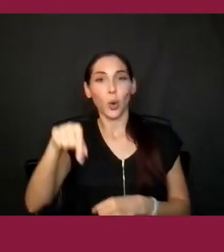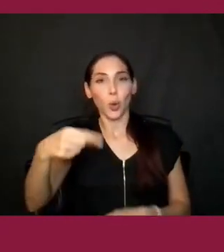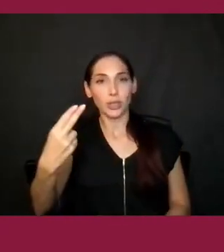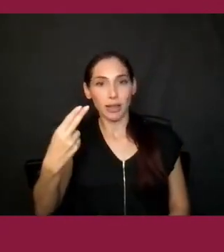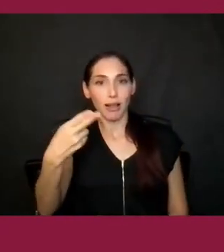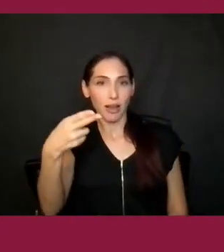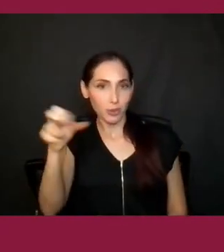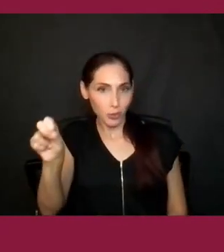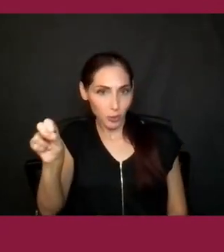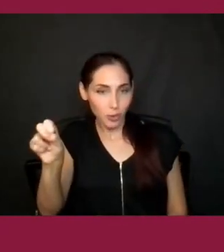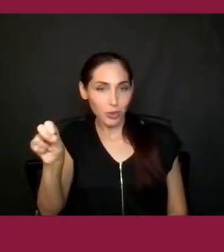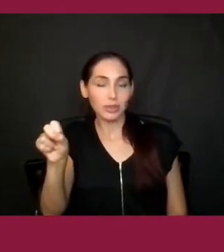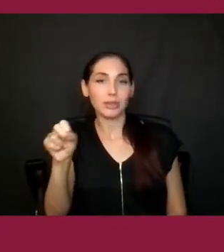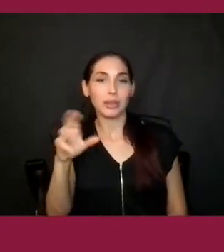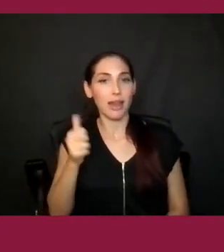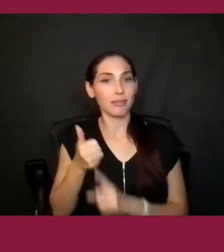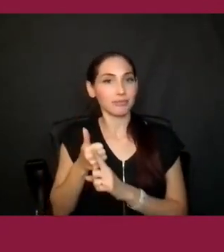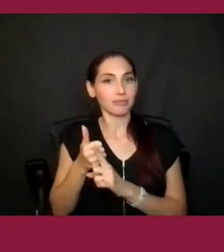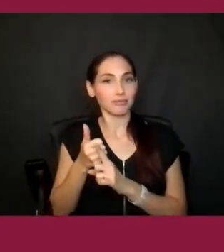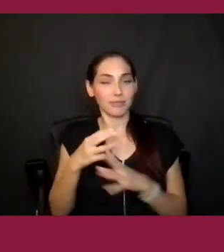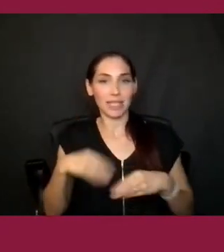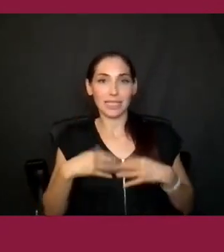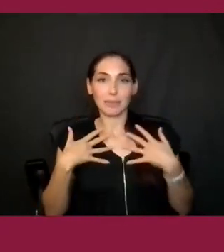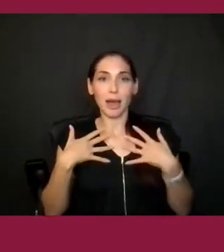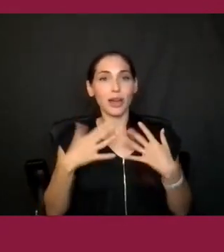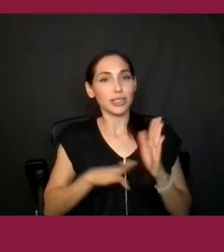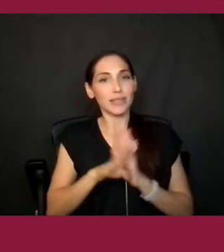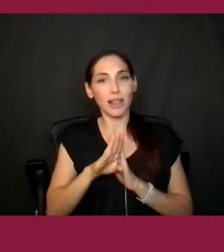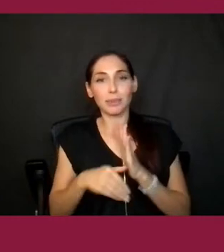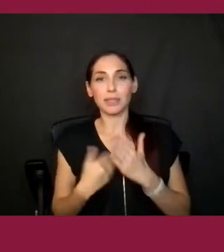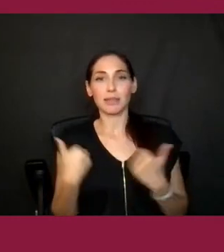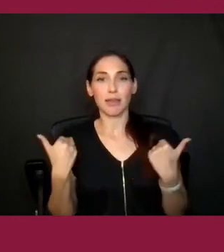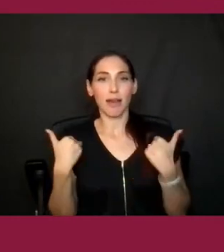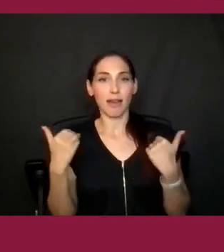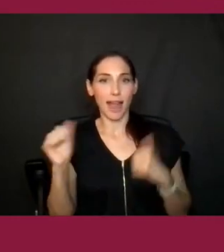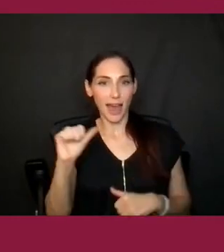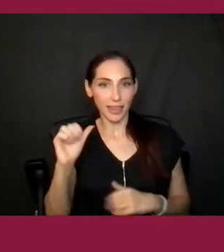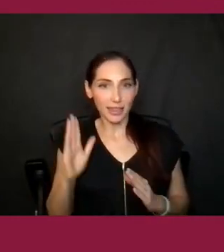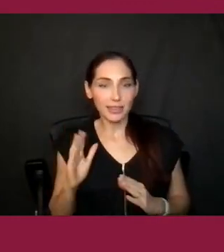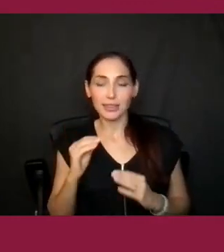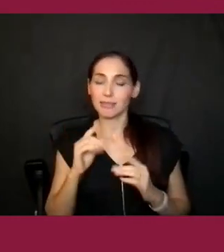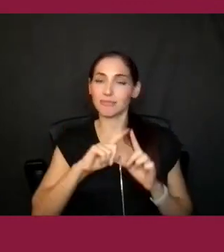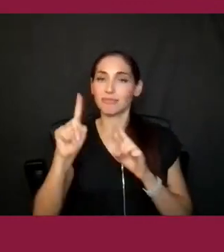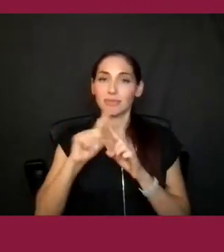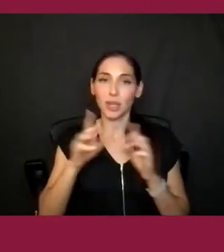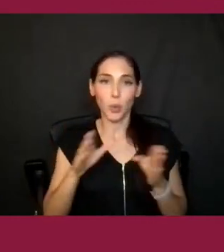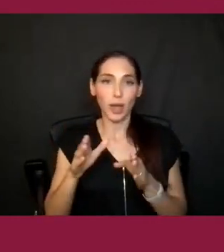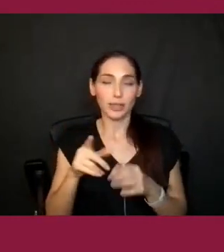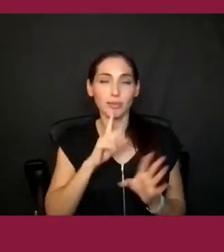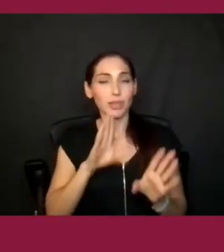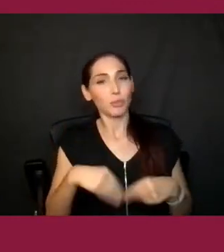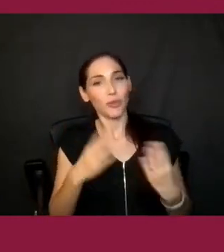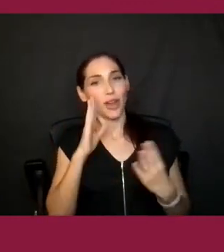and he inspires and develops young athletes in ways that really provide for their future success.